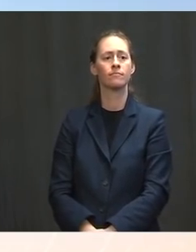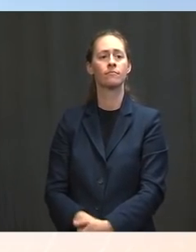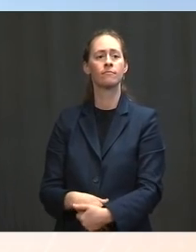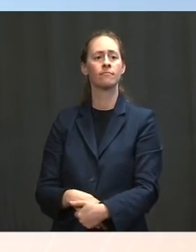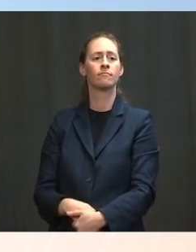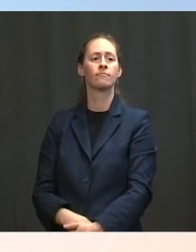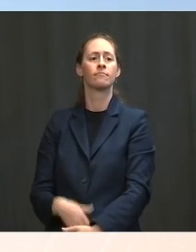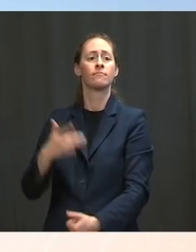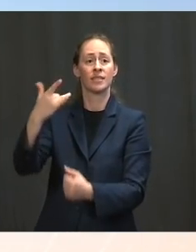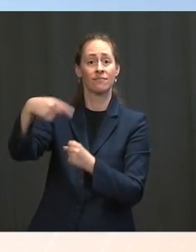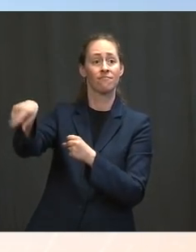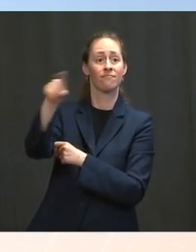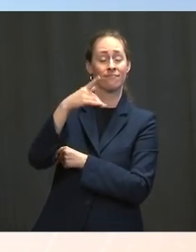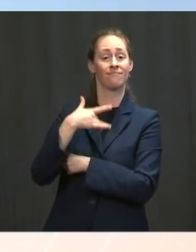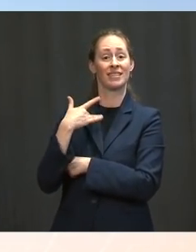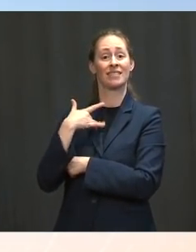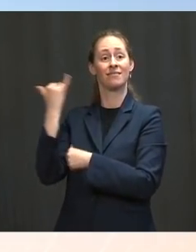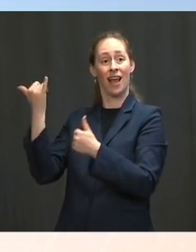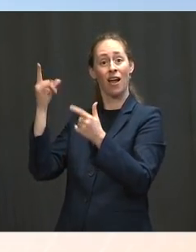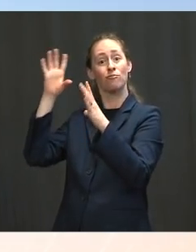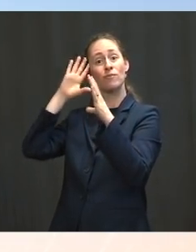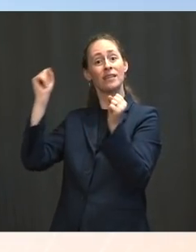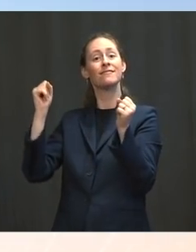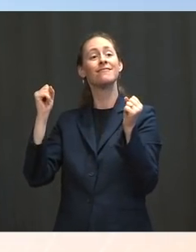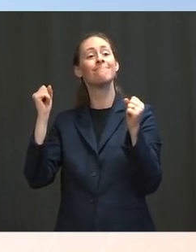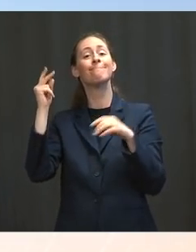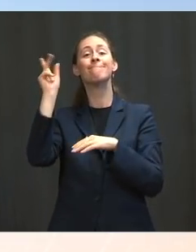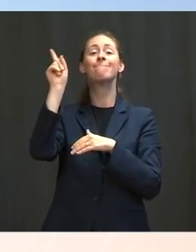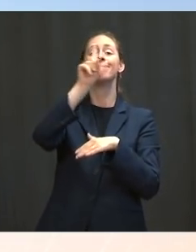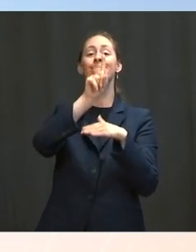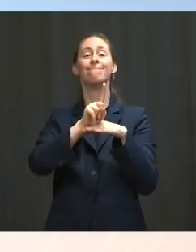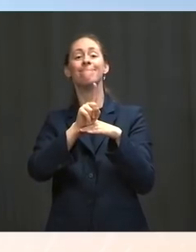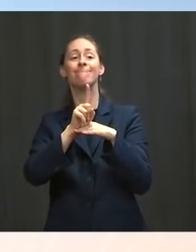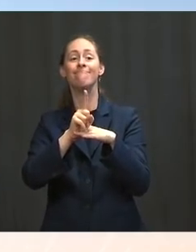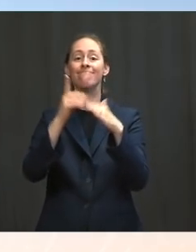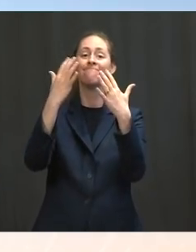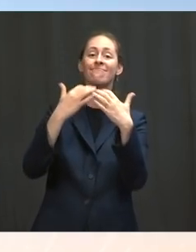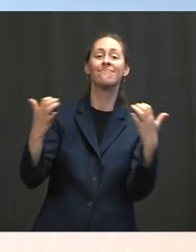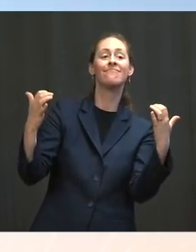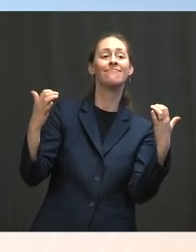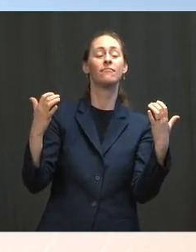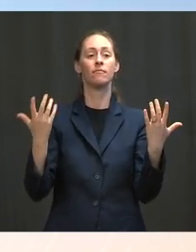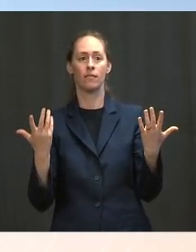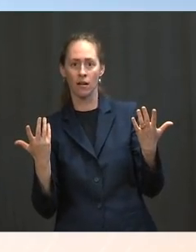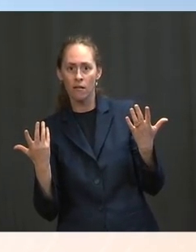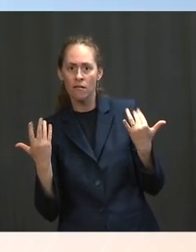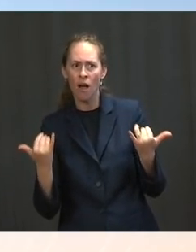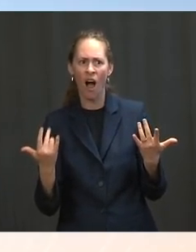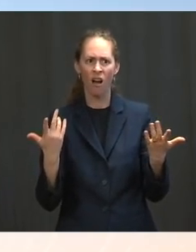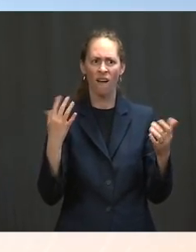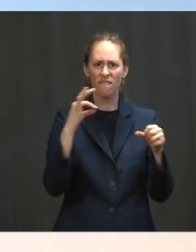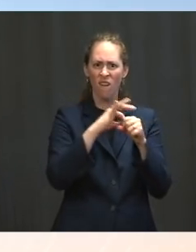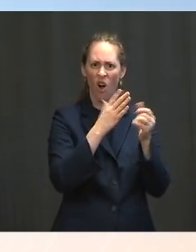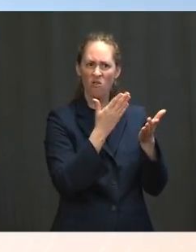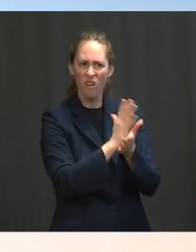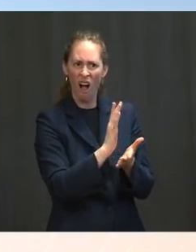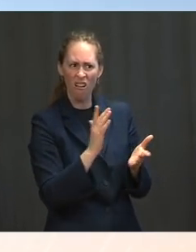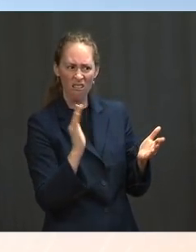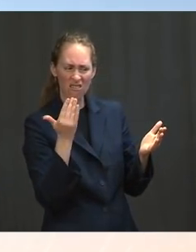standing on these pillars, and now they are in jeopardy? Is there concern by this White House about what the Democratic base